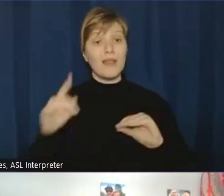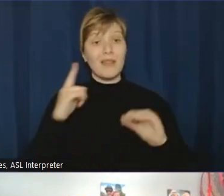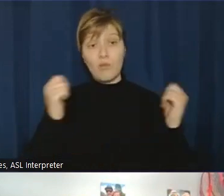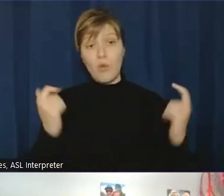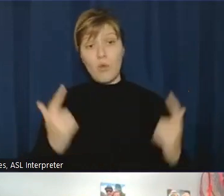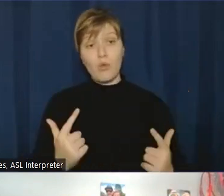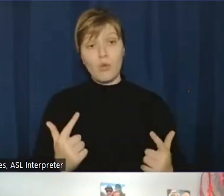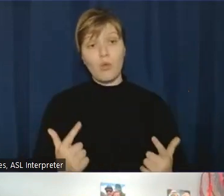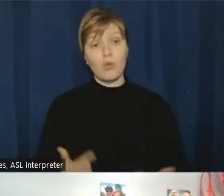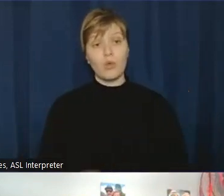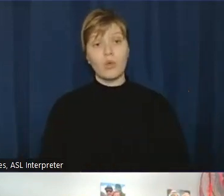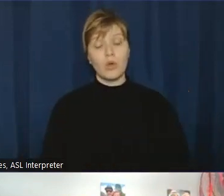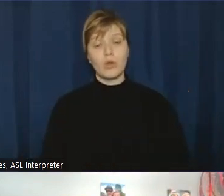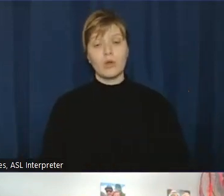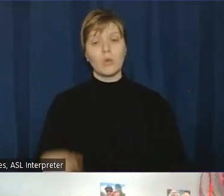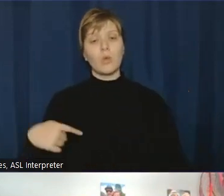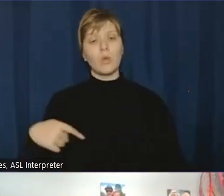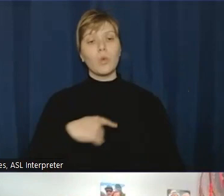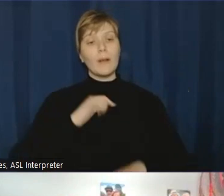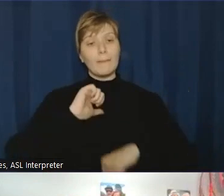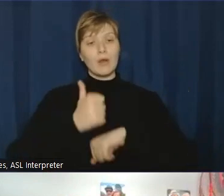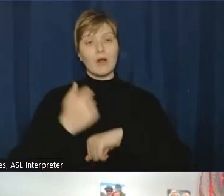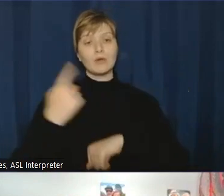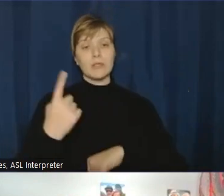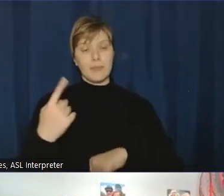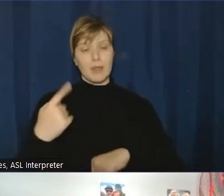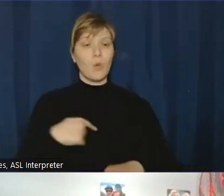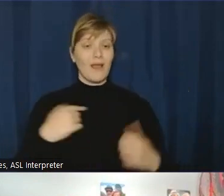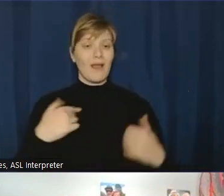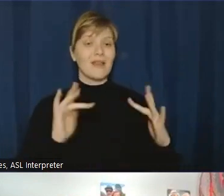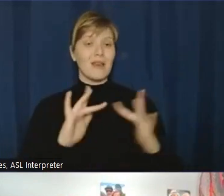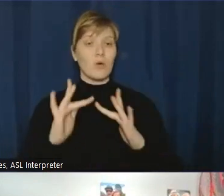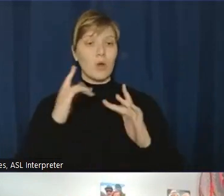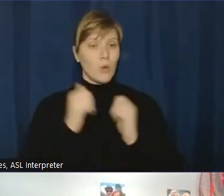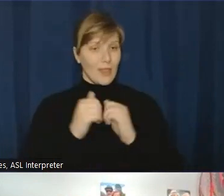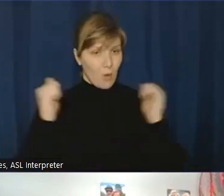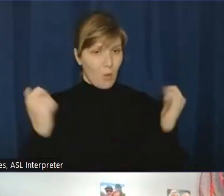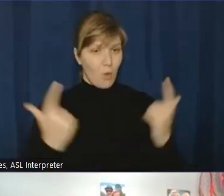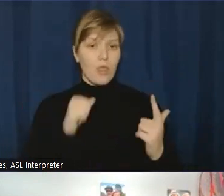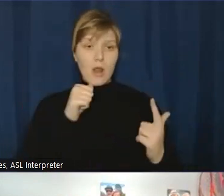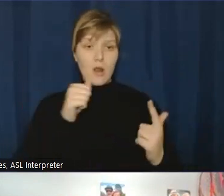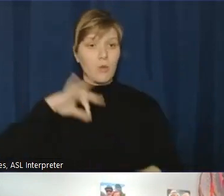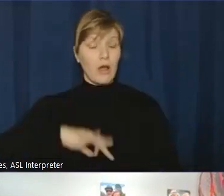out something that we do have a network with all the nonprofits to see if maybe we could provide